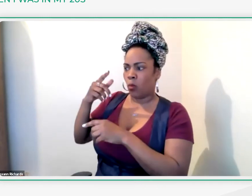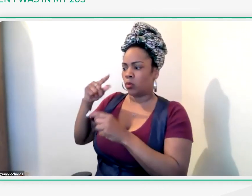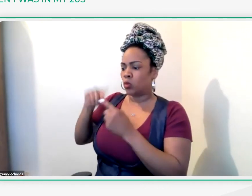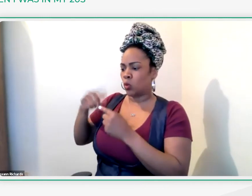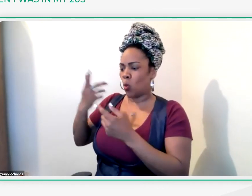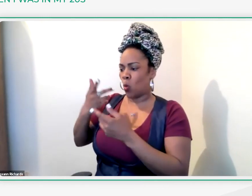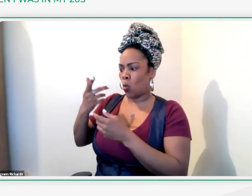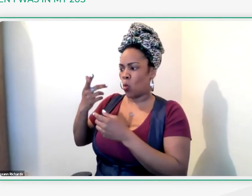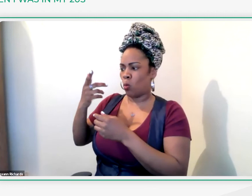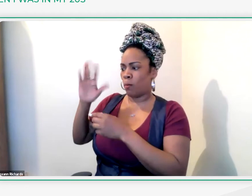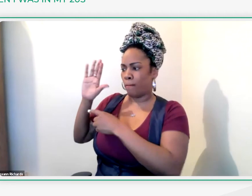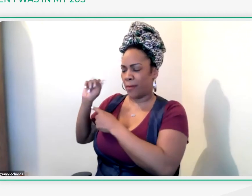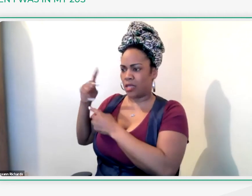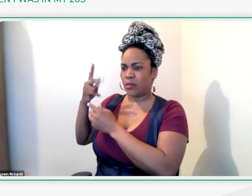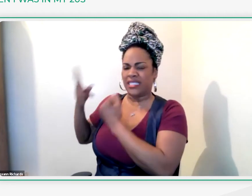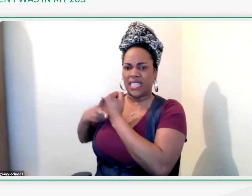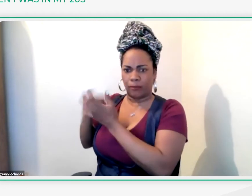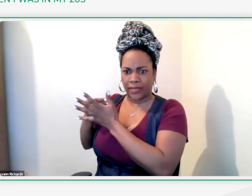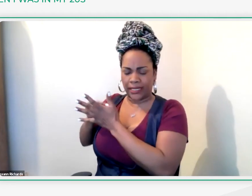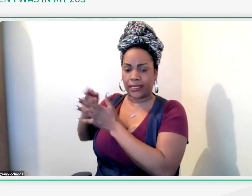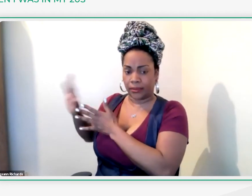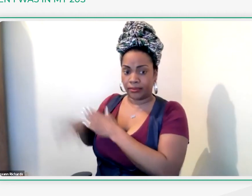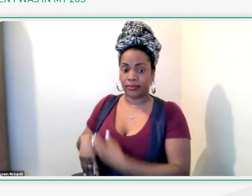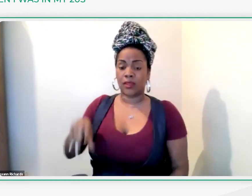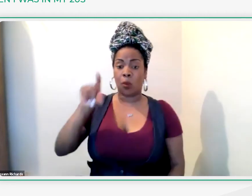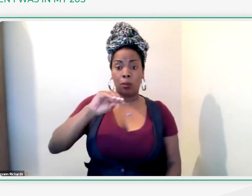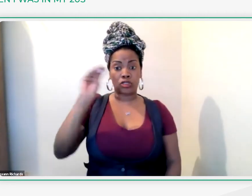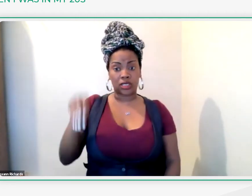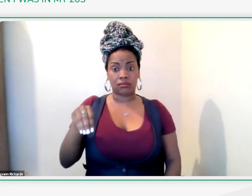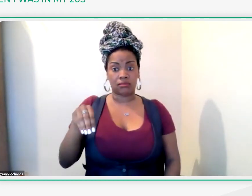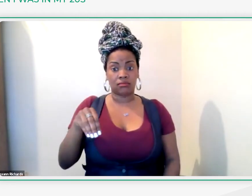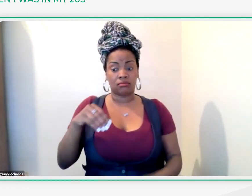30%, maybe, will go to the bank for savings.